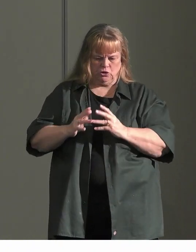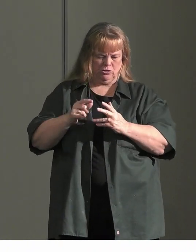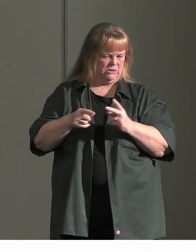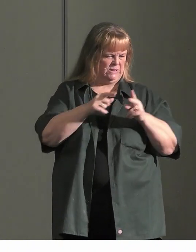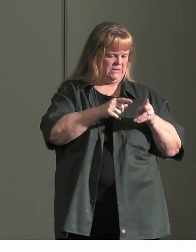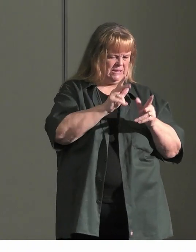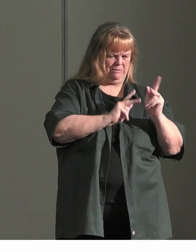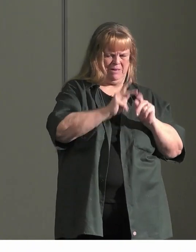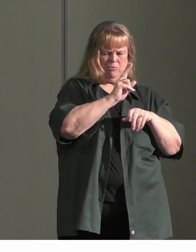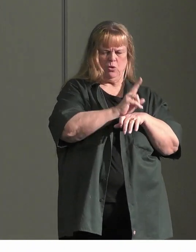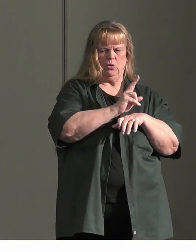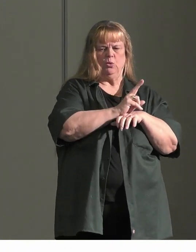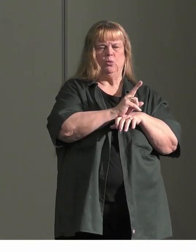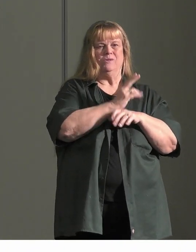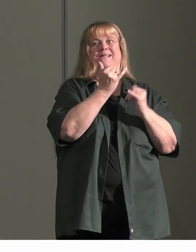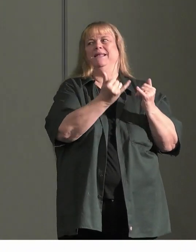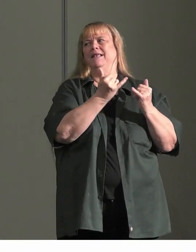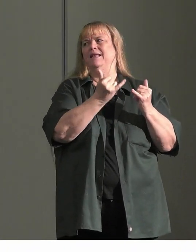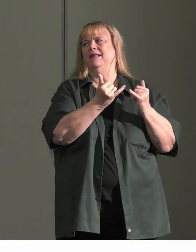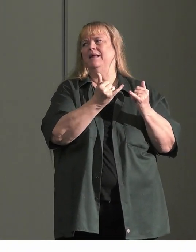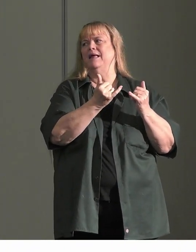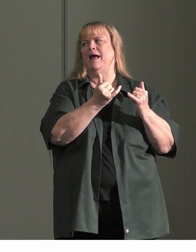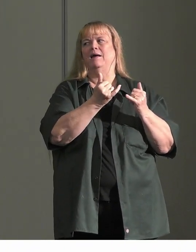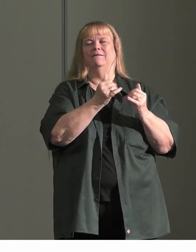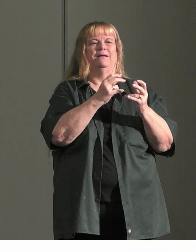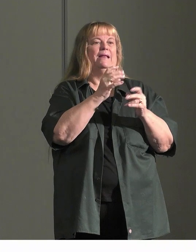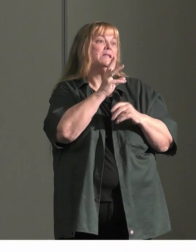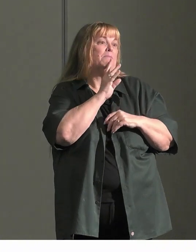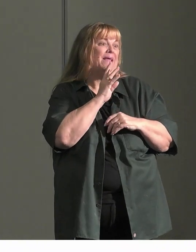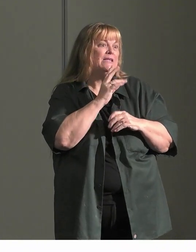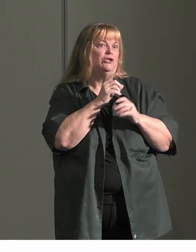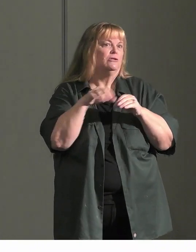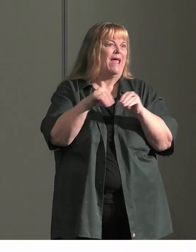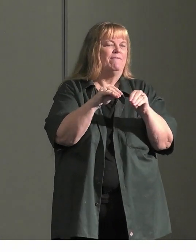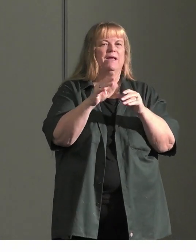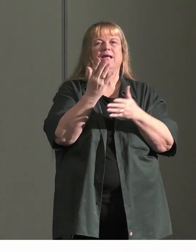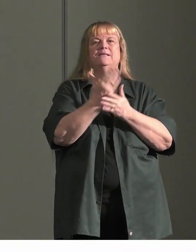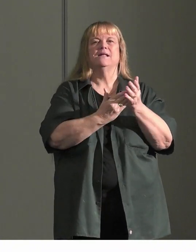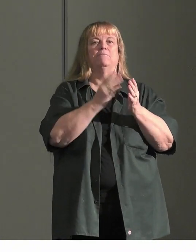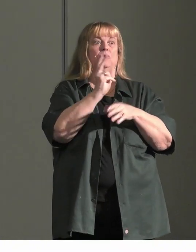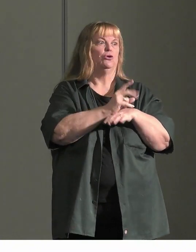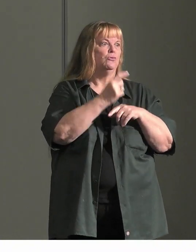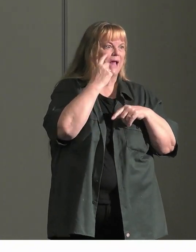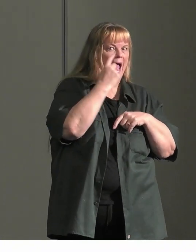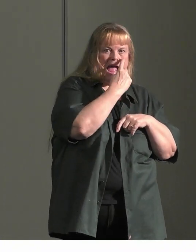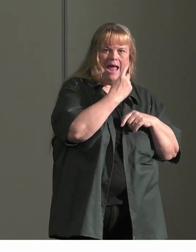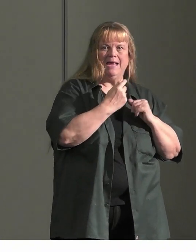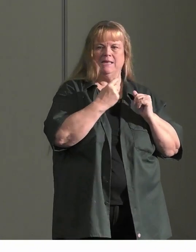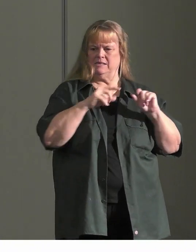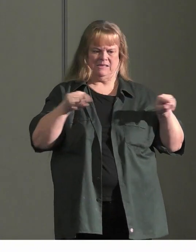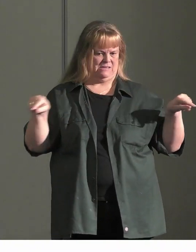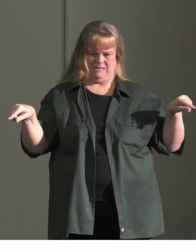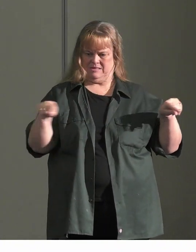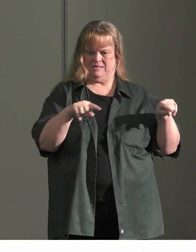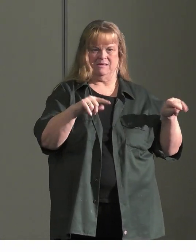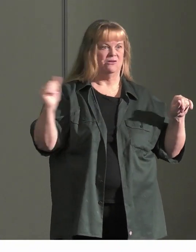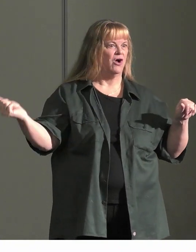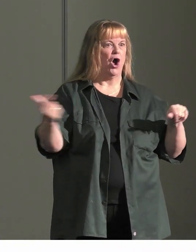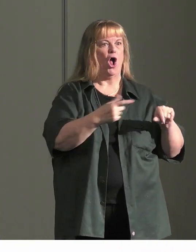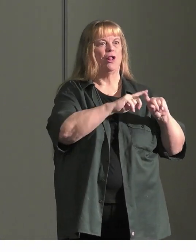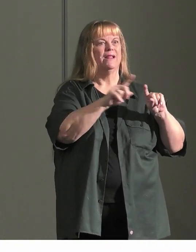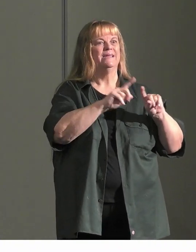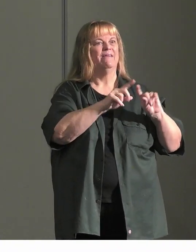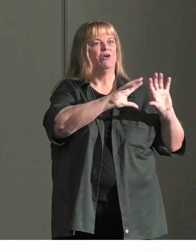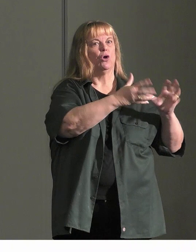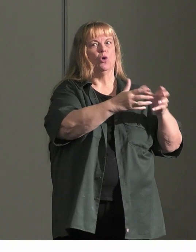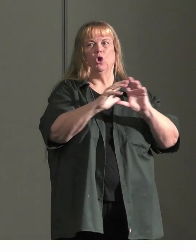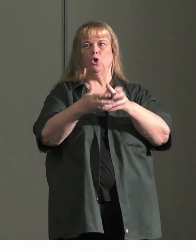folks navigate by speech, by their eyes, and am I treating them different persona or treat